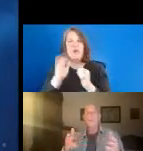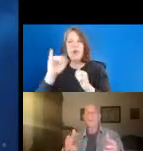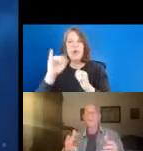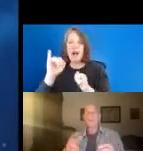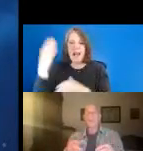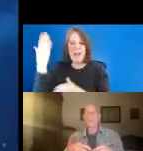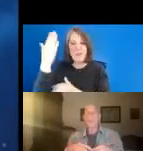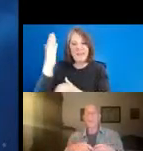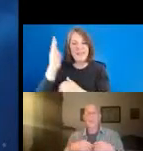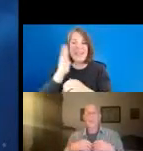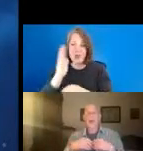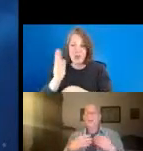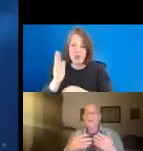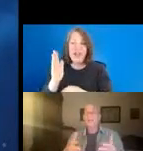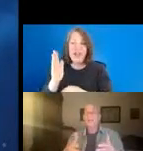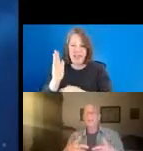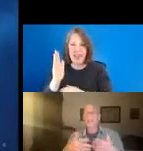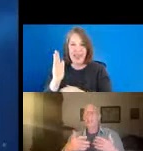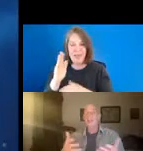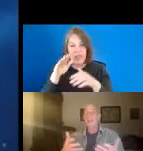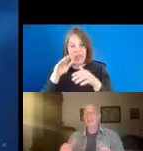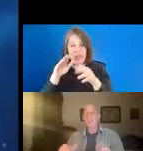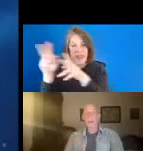will be 16:19:39 accessed and explored.